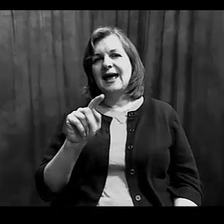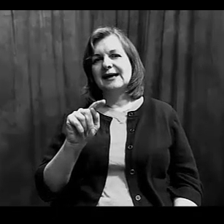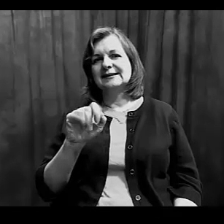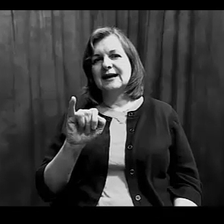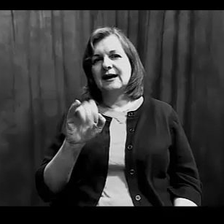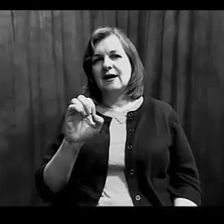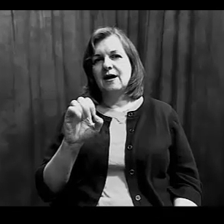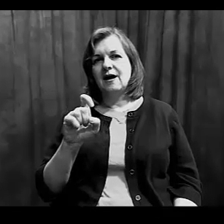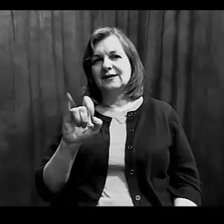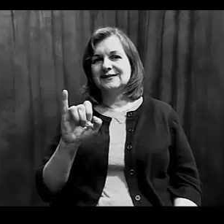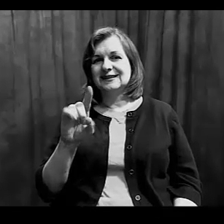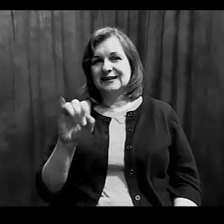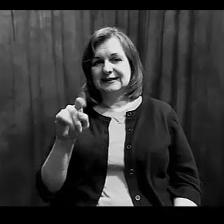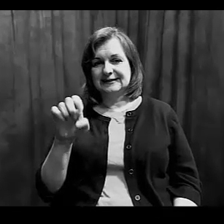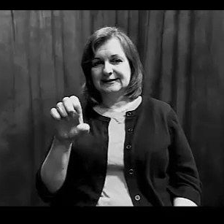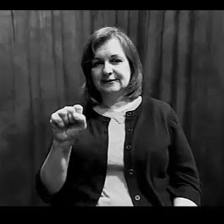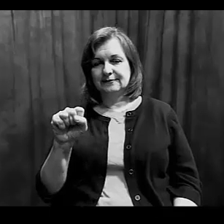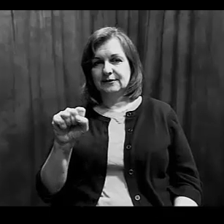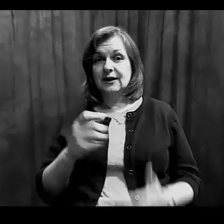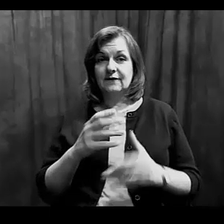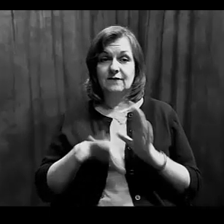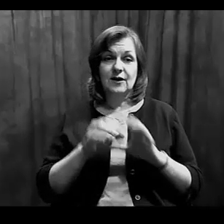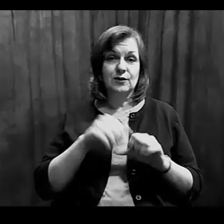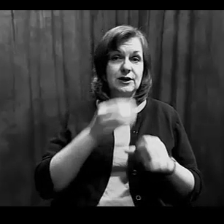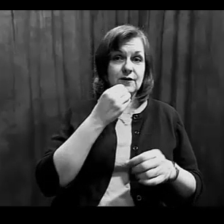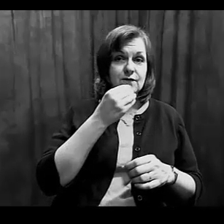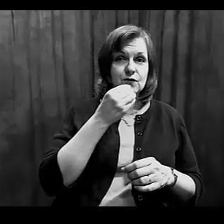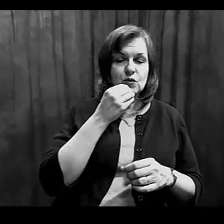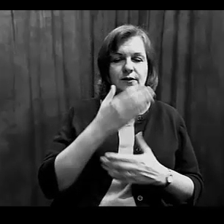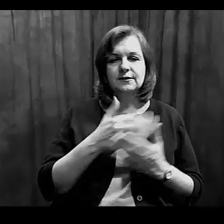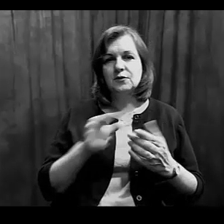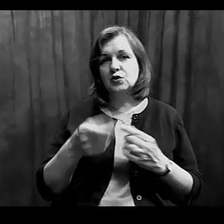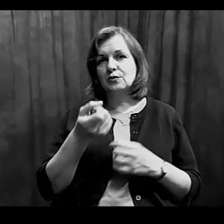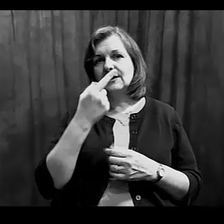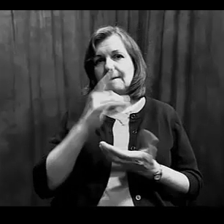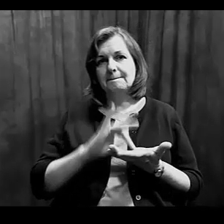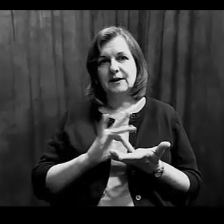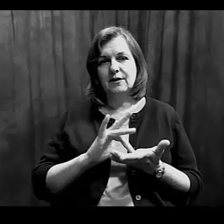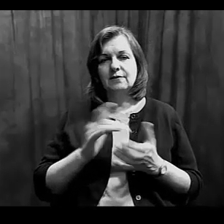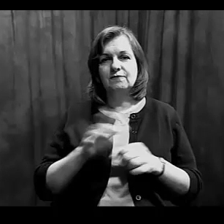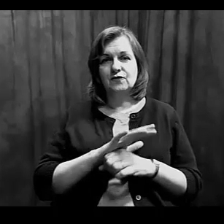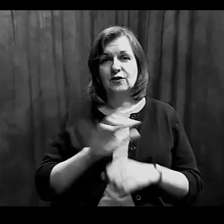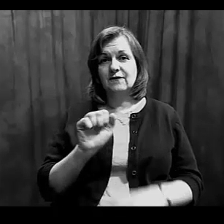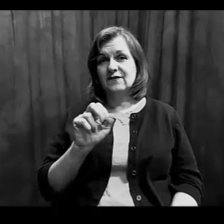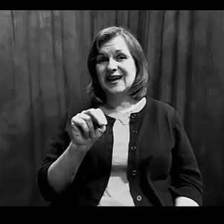we get many antioxidants in our food some of you may actually take antioxidants for some reason